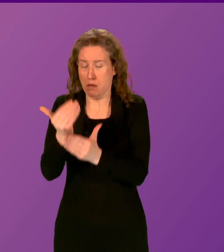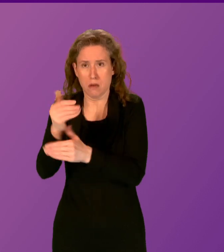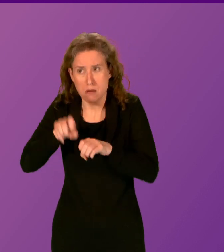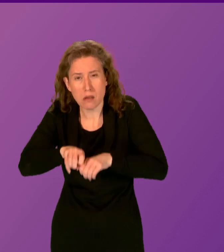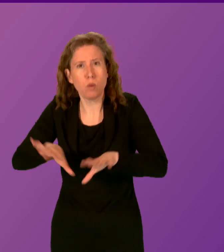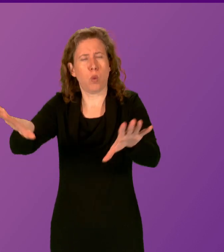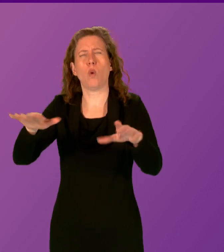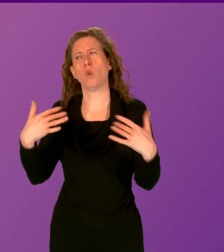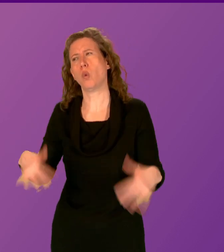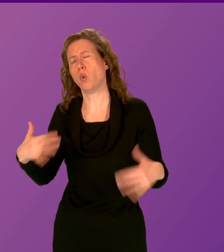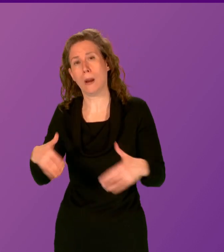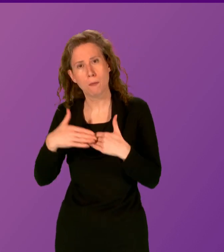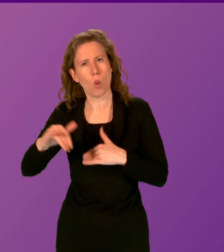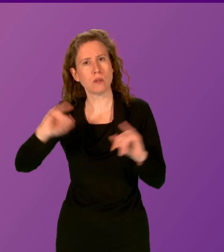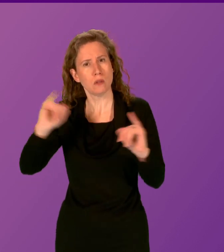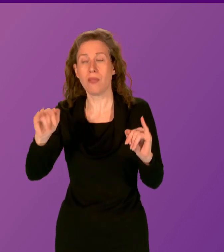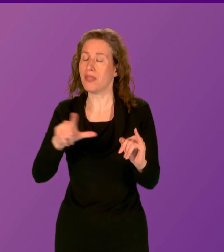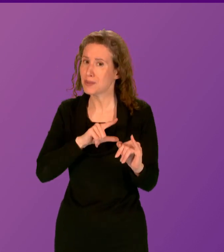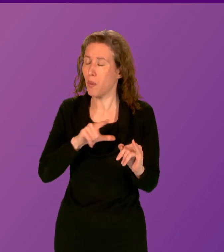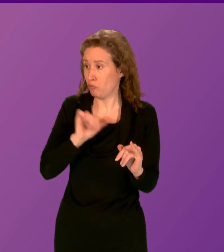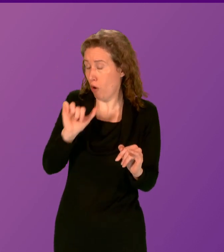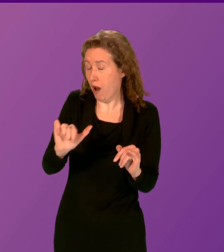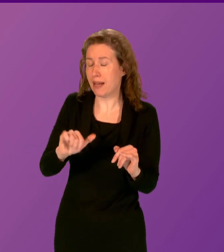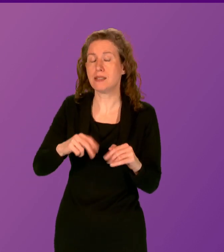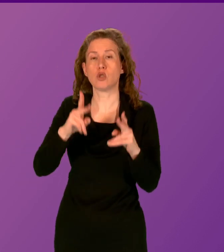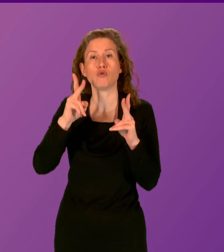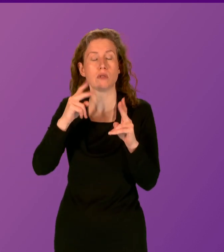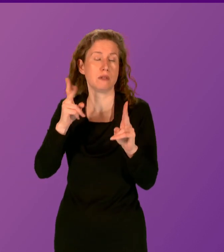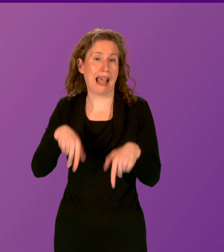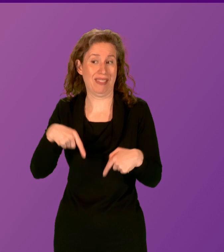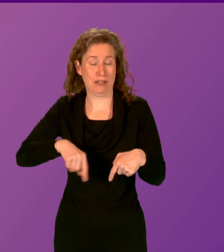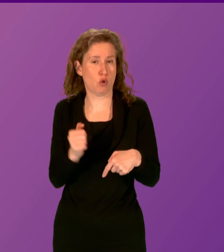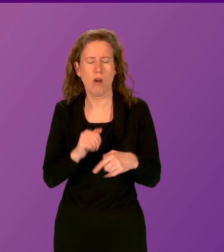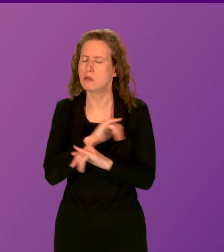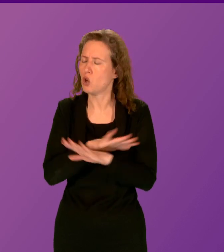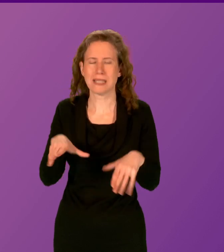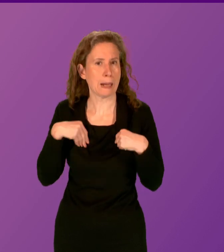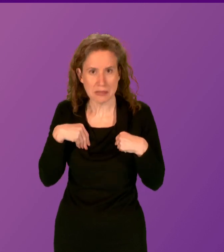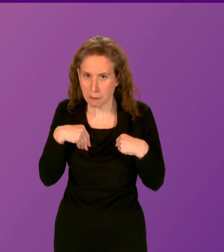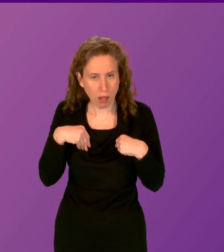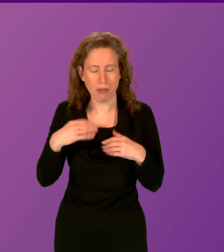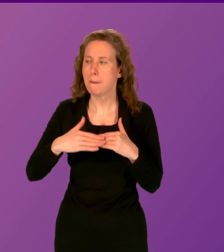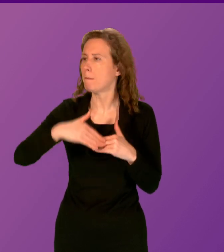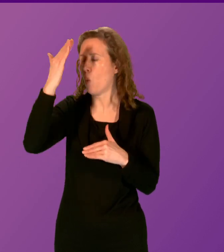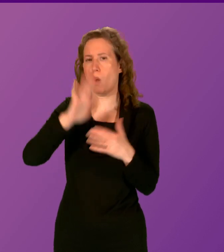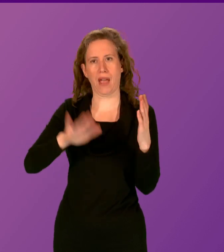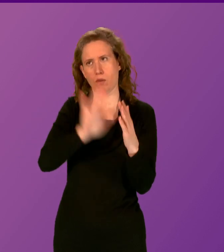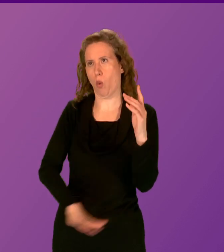Anas Sarwar and Douglas Ross were both right to say that levels of drug deaths in Scotland are unacceptable and are higher, per head of population, than in other parts of the UK.